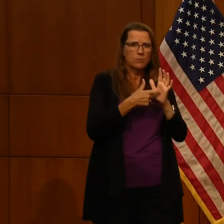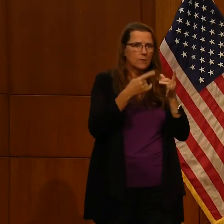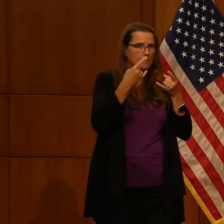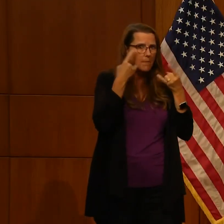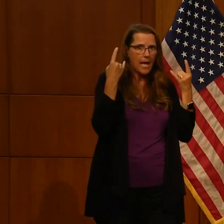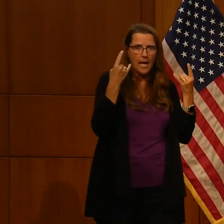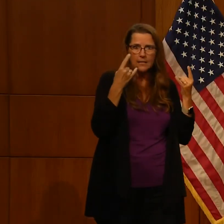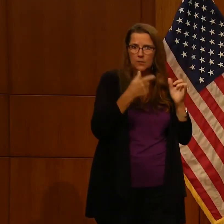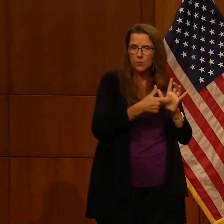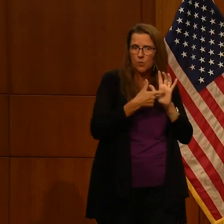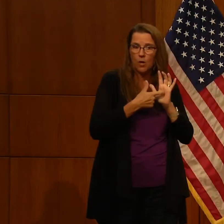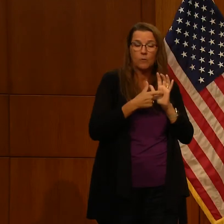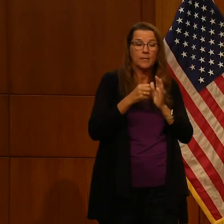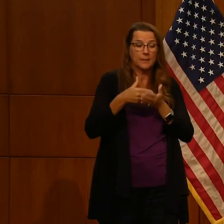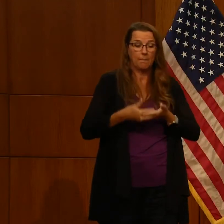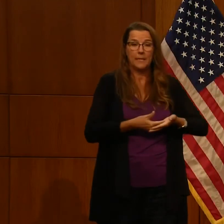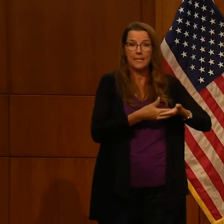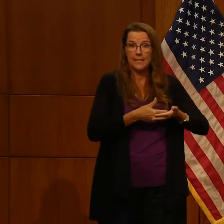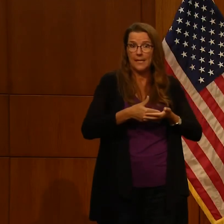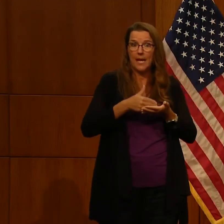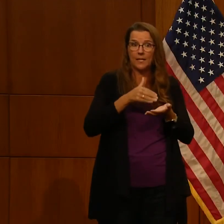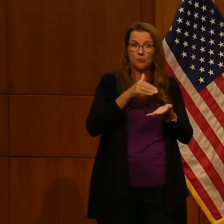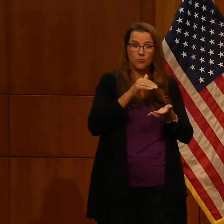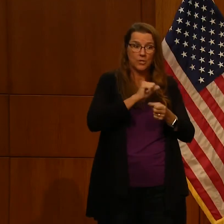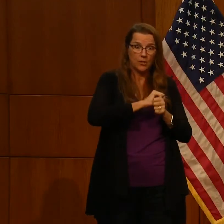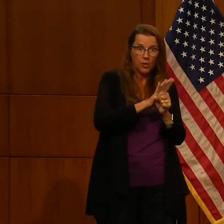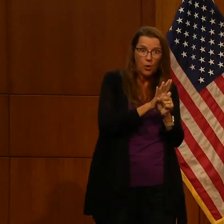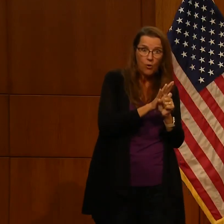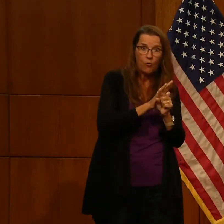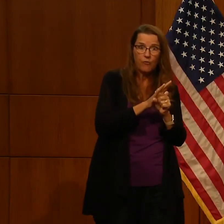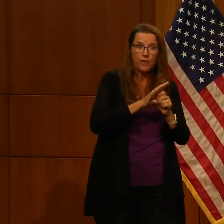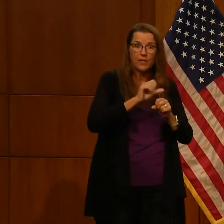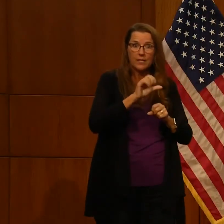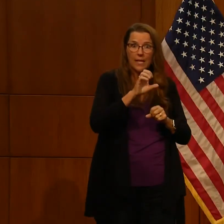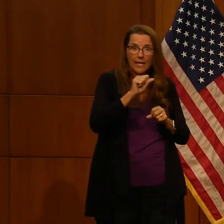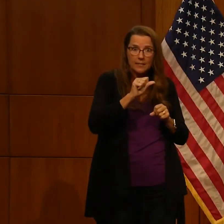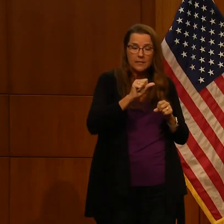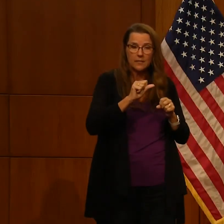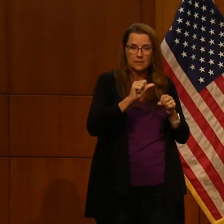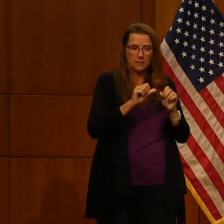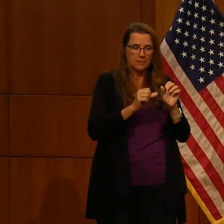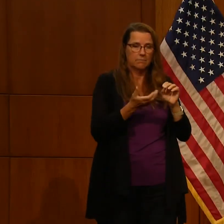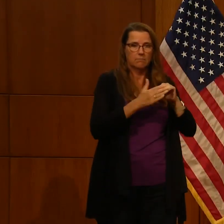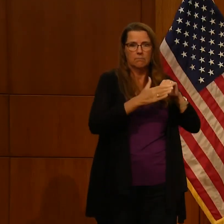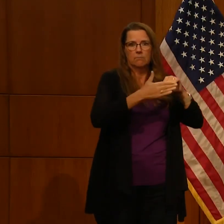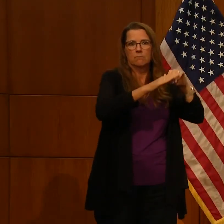WITHOUT SCHOOL MASK REQUIREMENTS. PEDIATRIC COVID